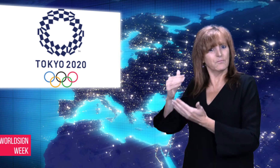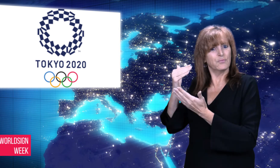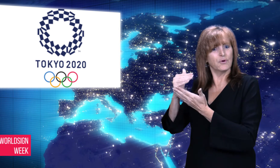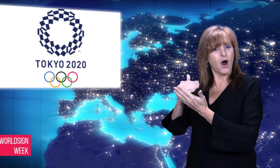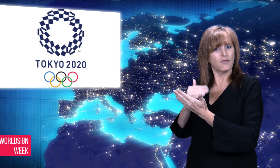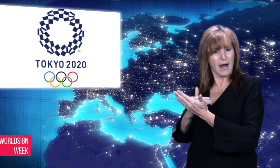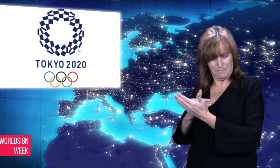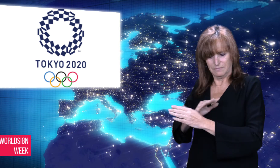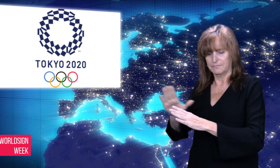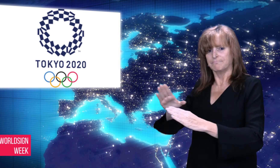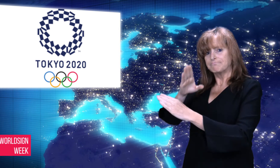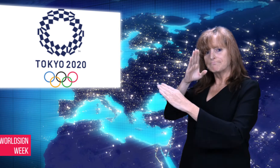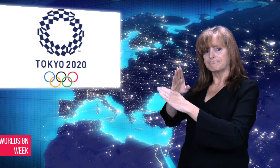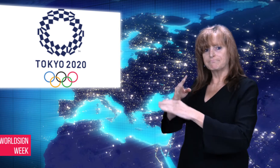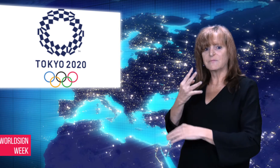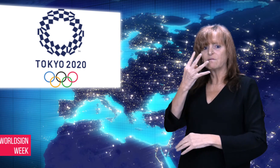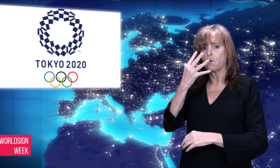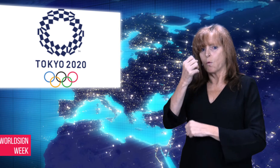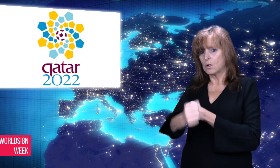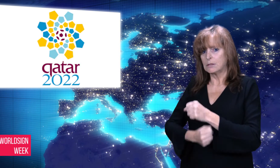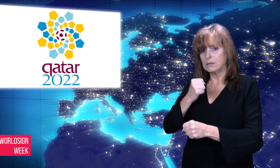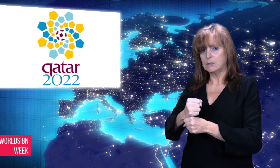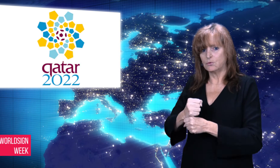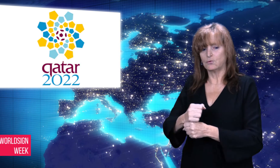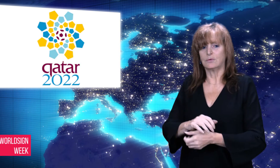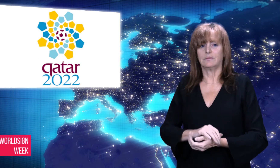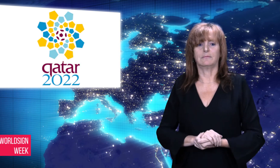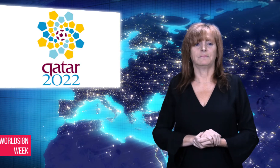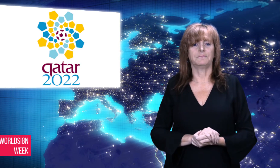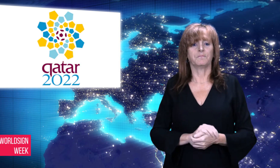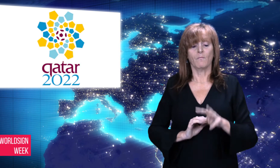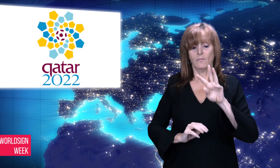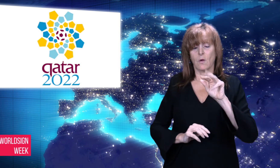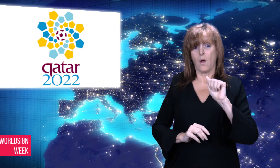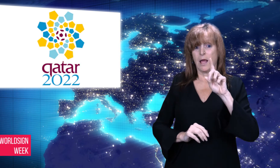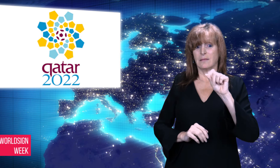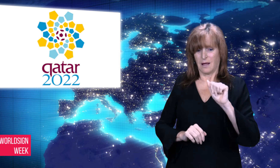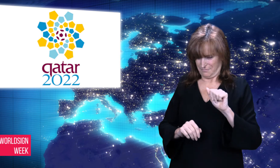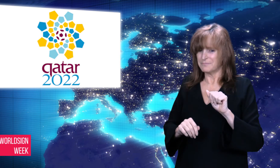system of doping program for a period of four years.